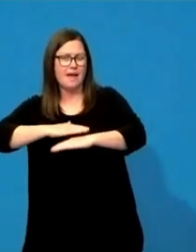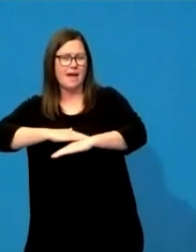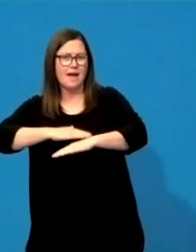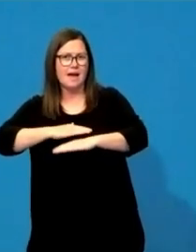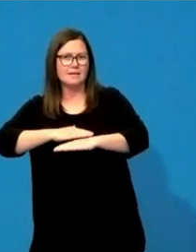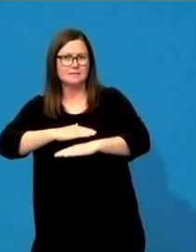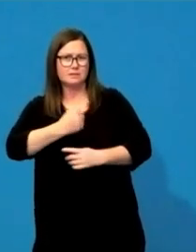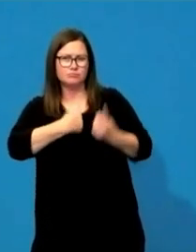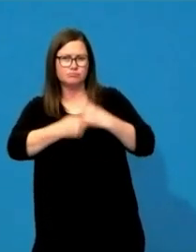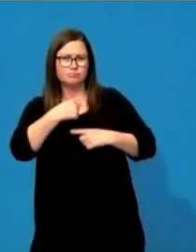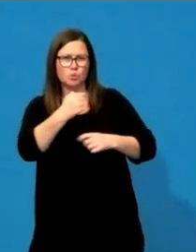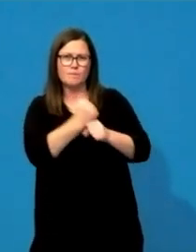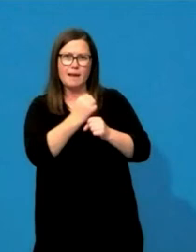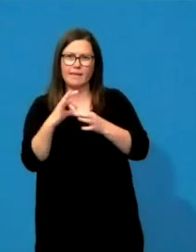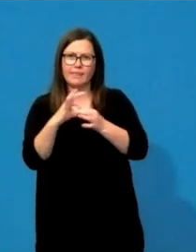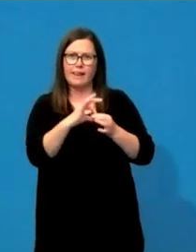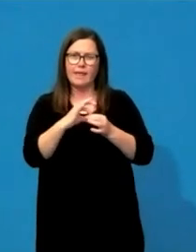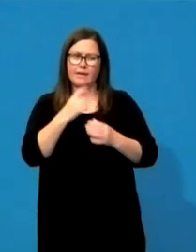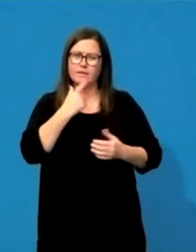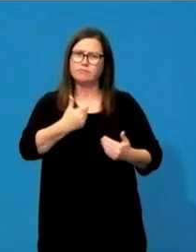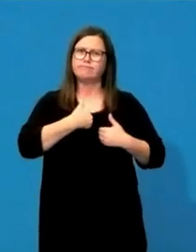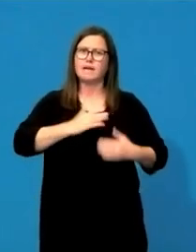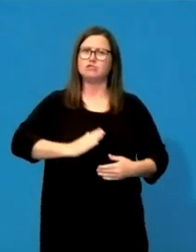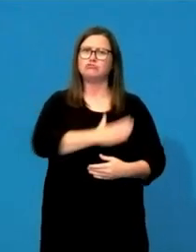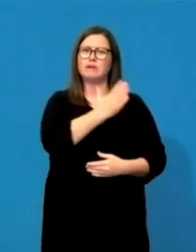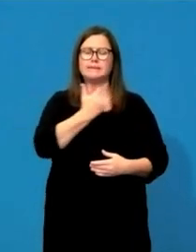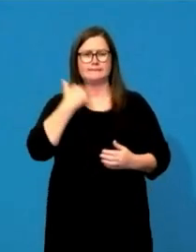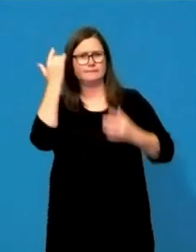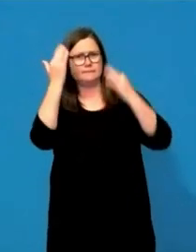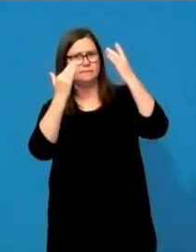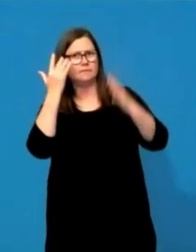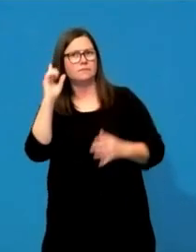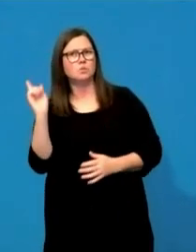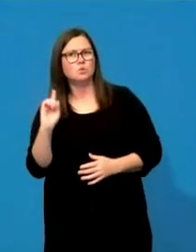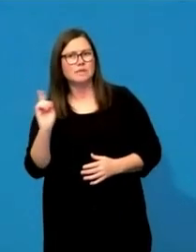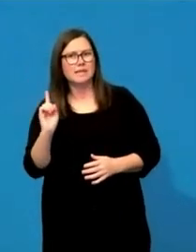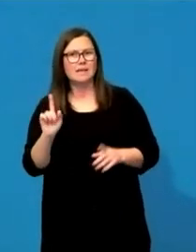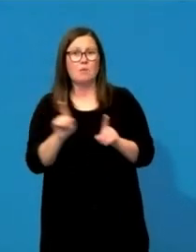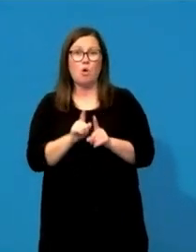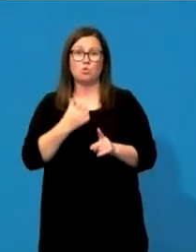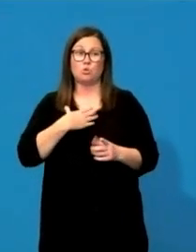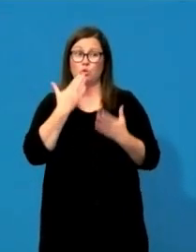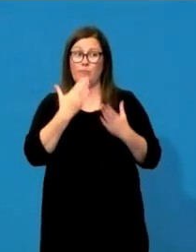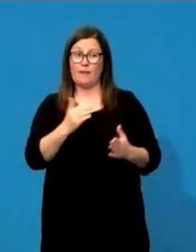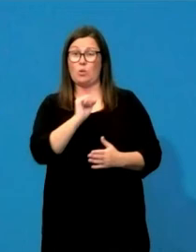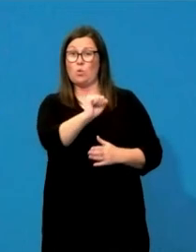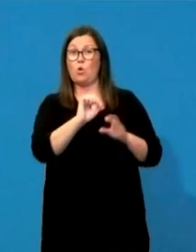And I also want to thank your organisation for its heavy lifting in the area of social